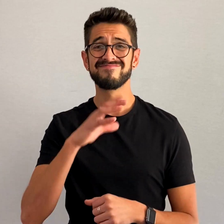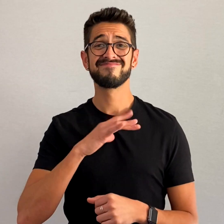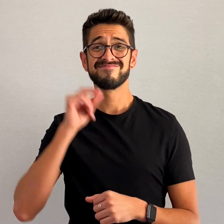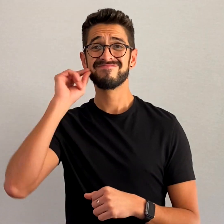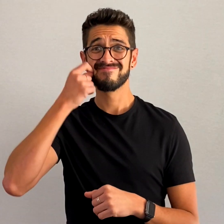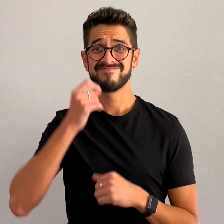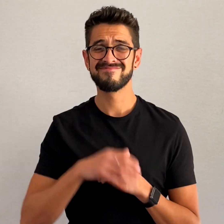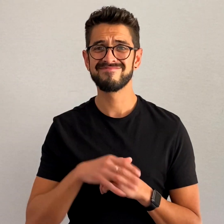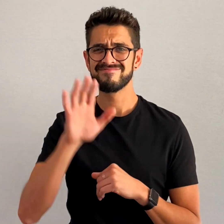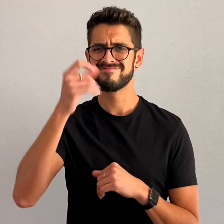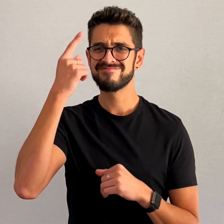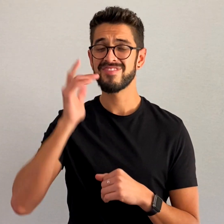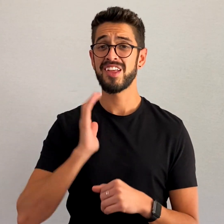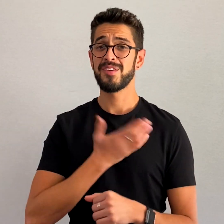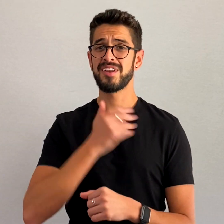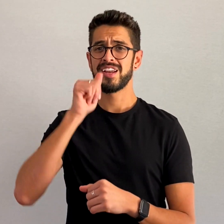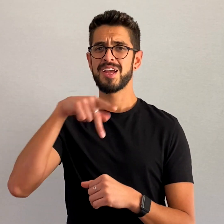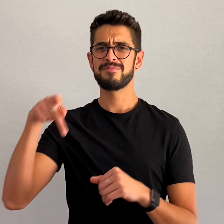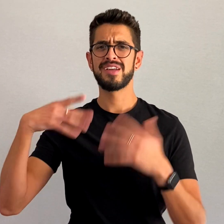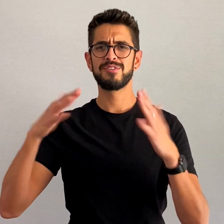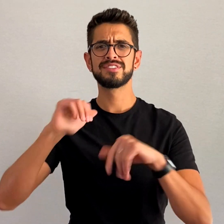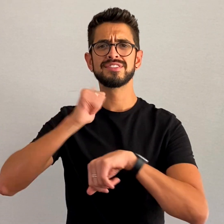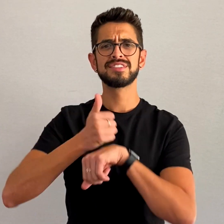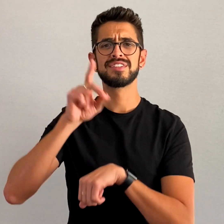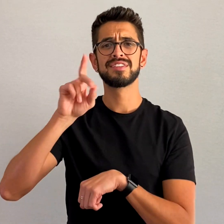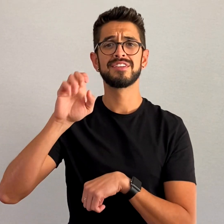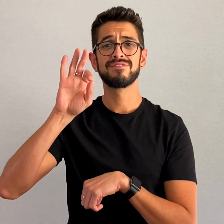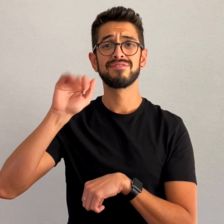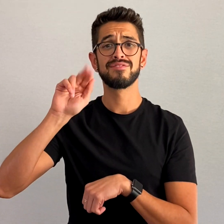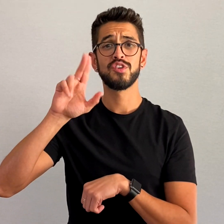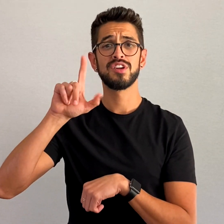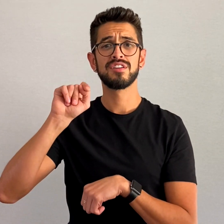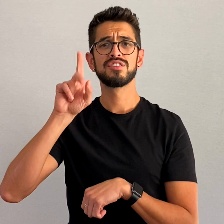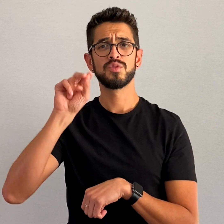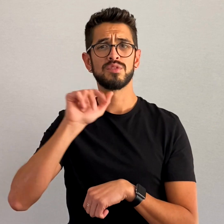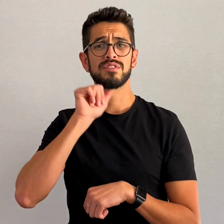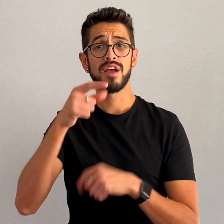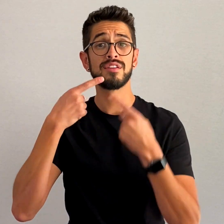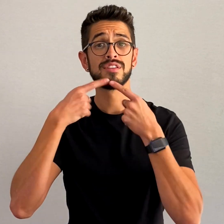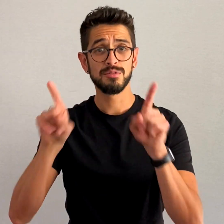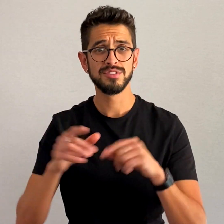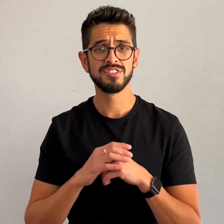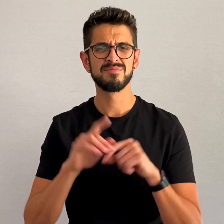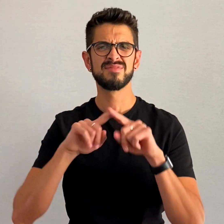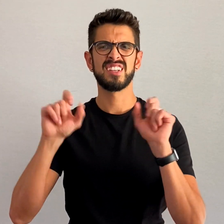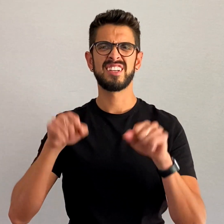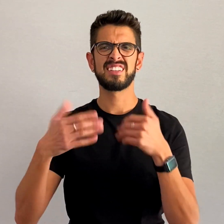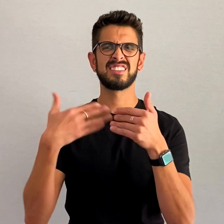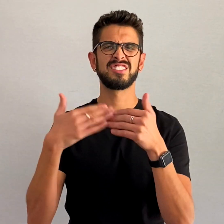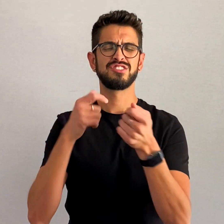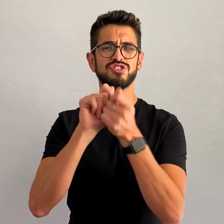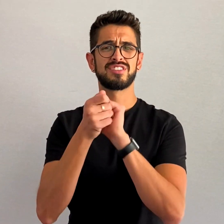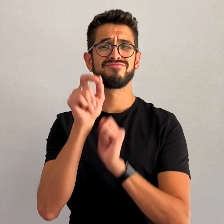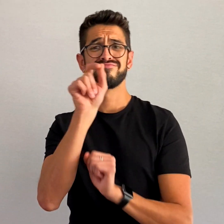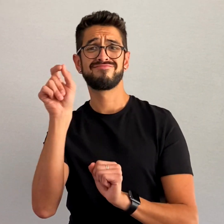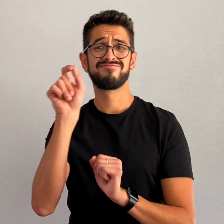Really cool, right? Our app is set to “Do Not Announce” as the default, but you can easily change that.